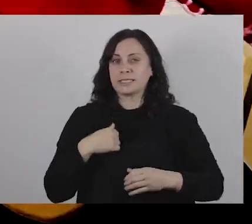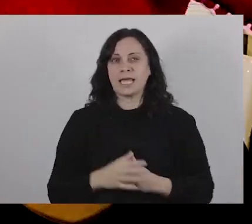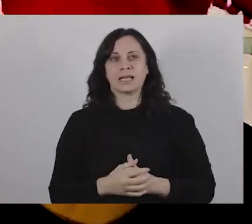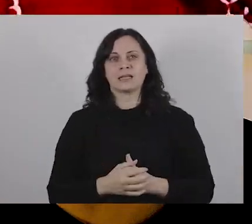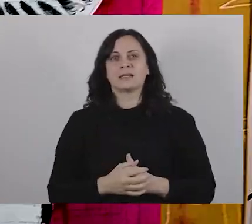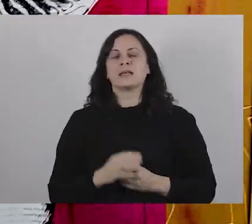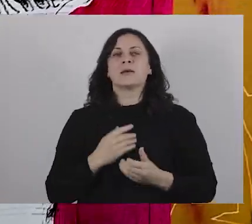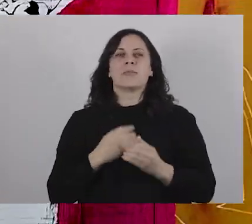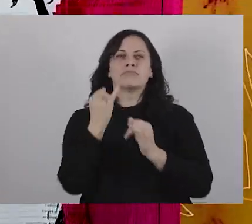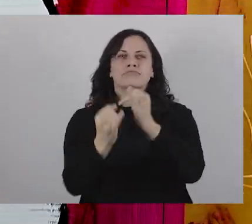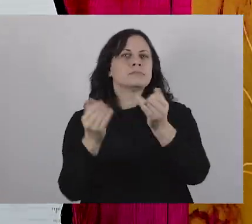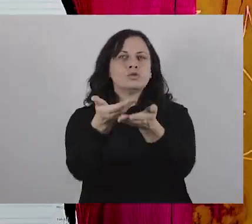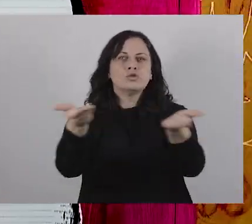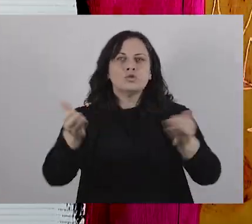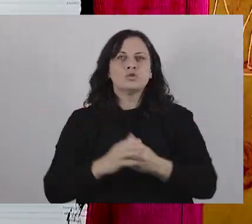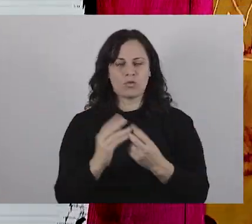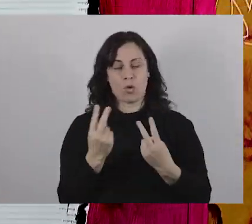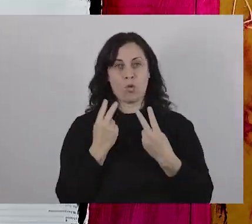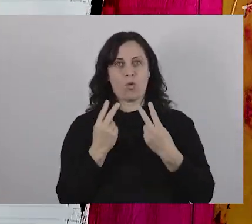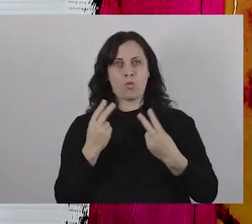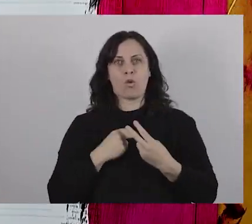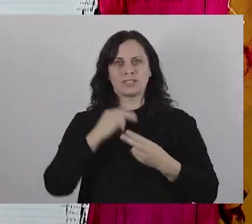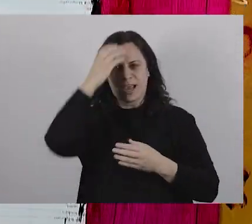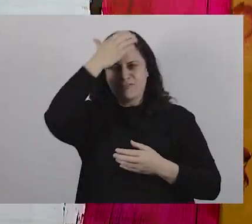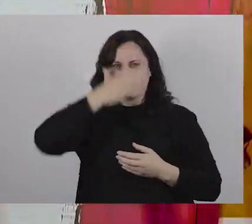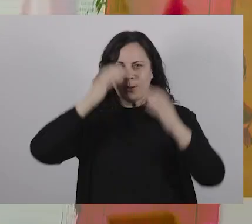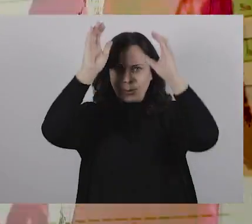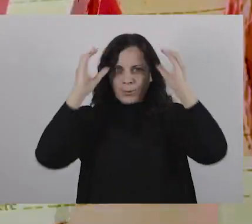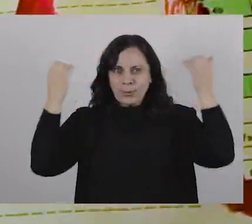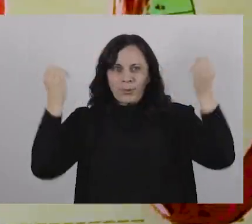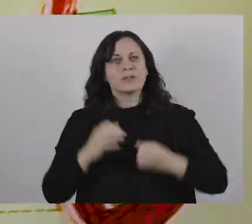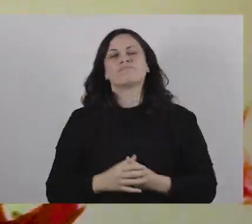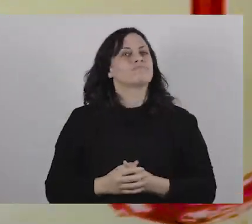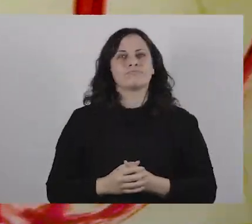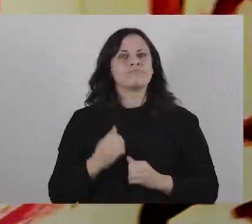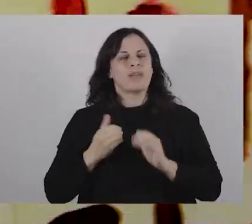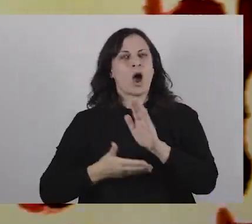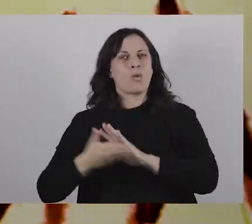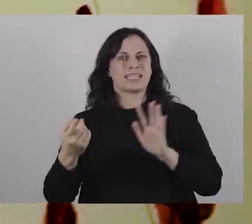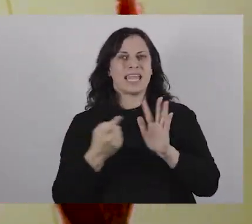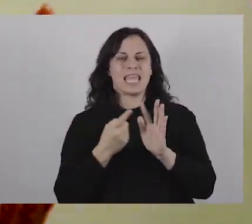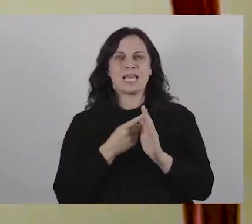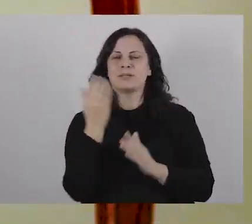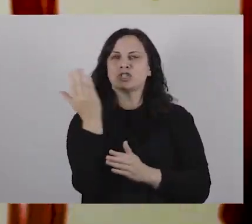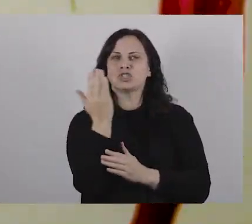so I hope you don't take it personally, whoever's watching. I went to the Elam School of Fine Arts,